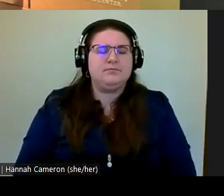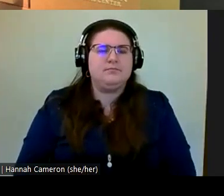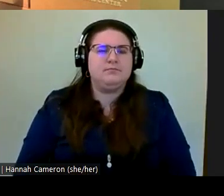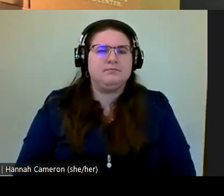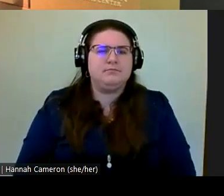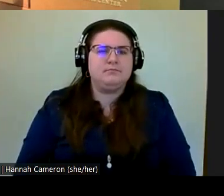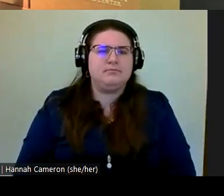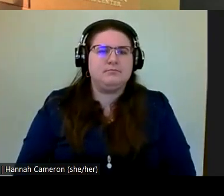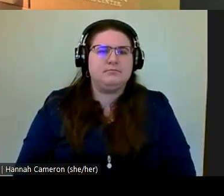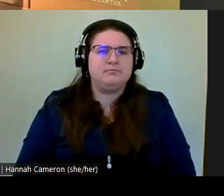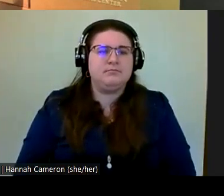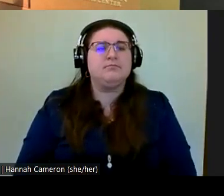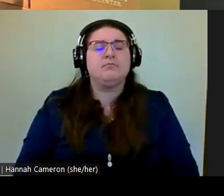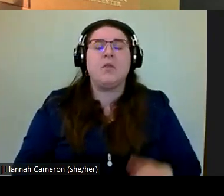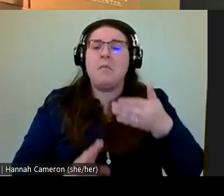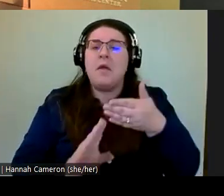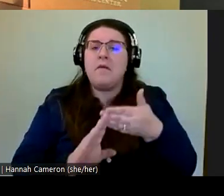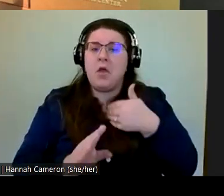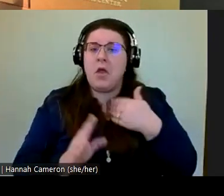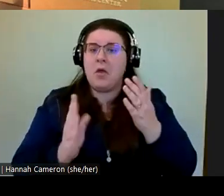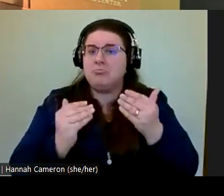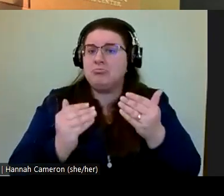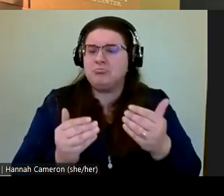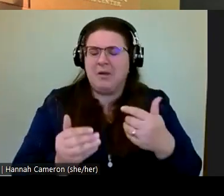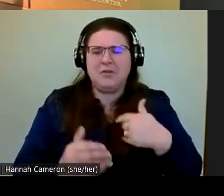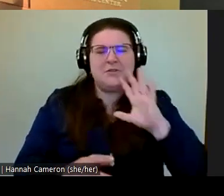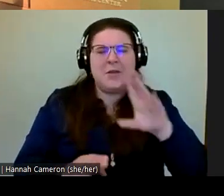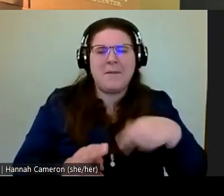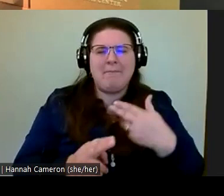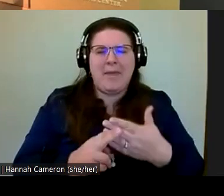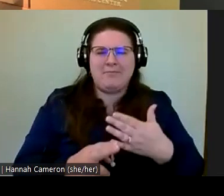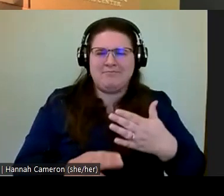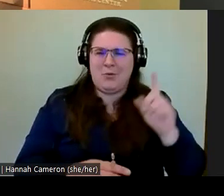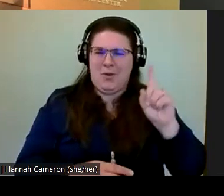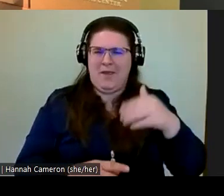more I'm going to just do a little bit on where I'm from uh just so you have a little bit of a